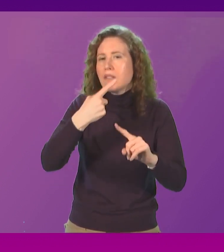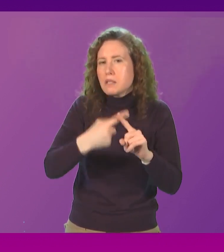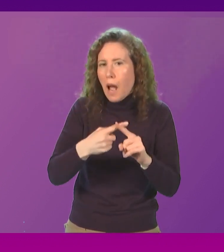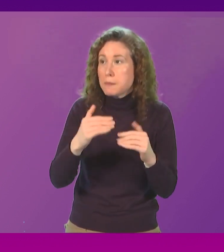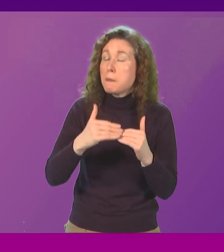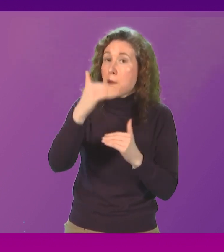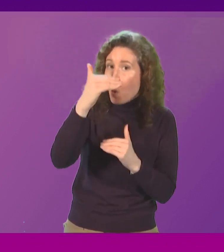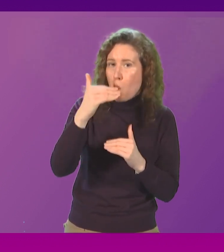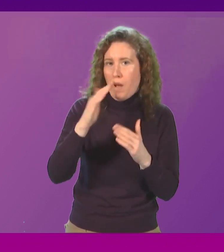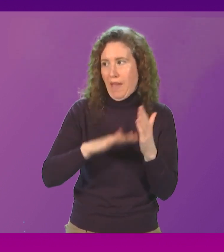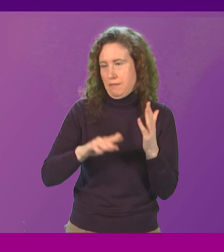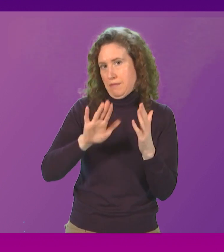else in the United Kingdom.